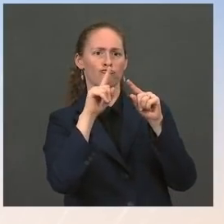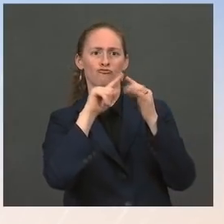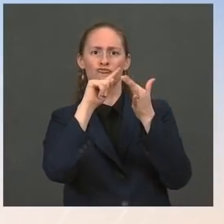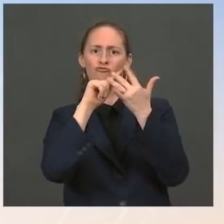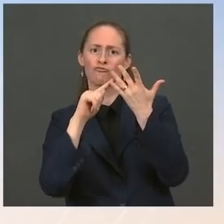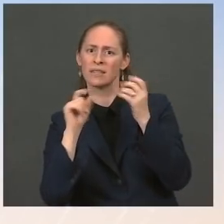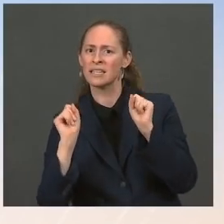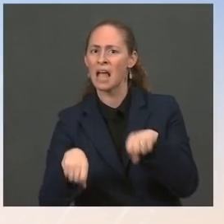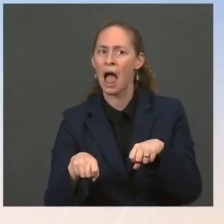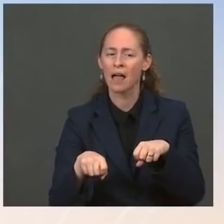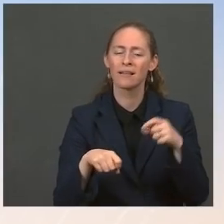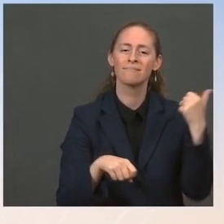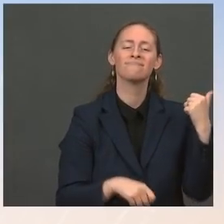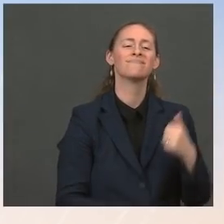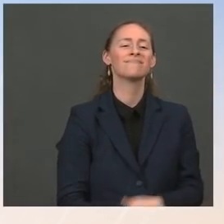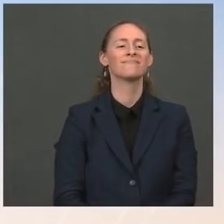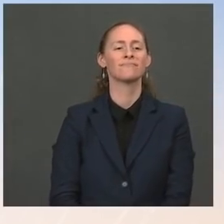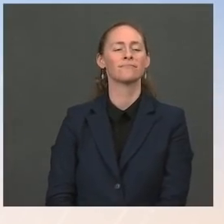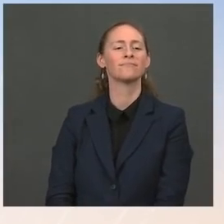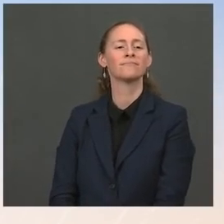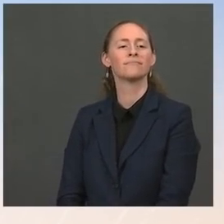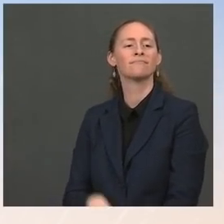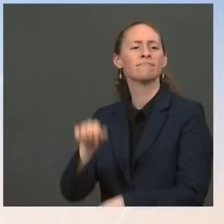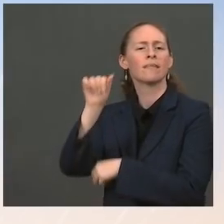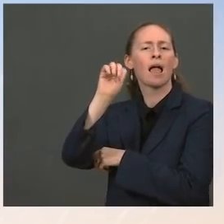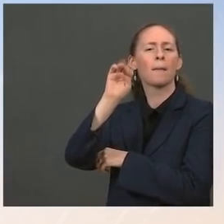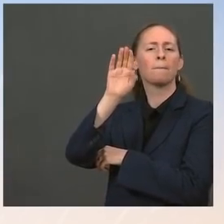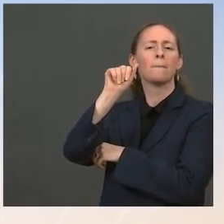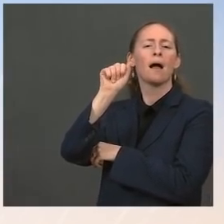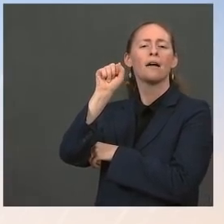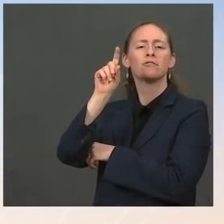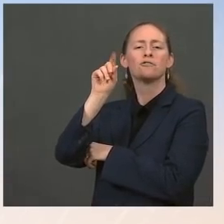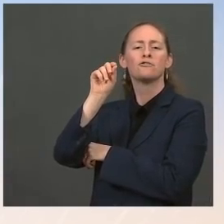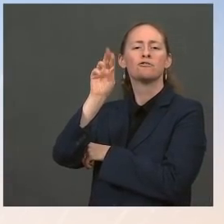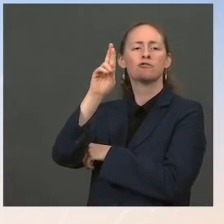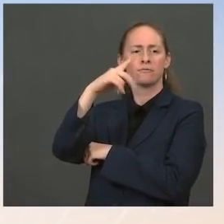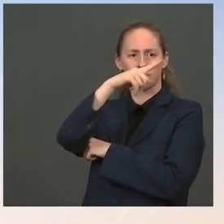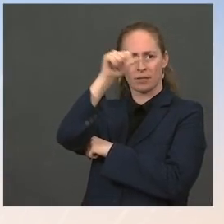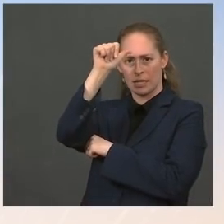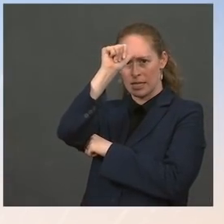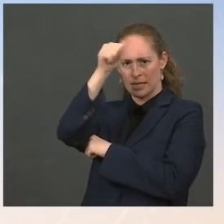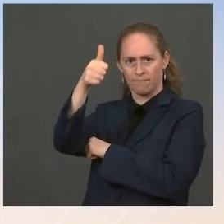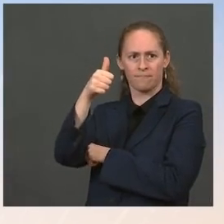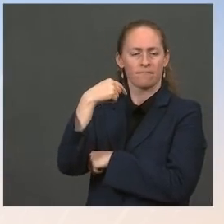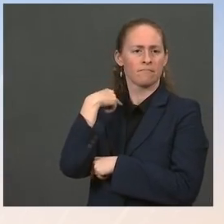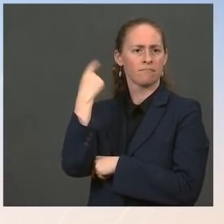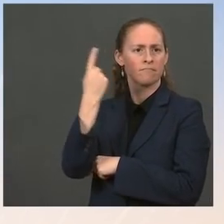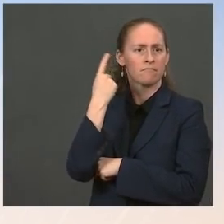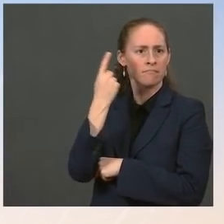The ambassador-designate to India was seen, reportedly, at an event in Los Angeles last week